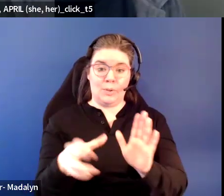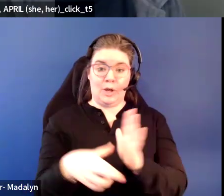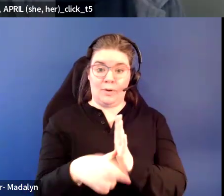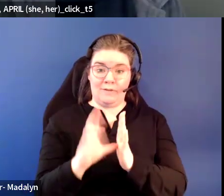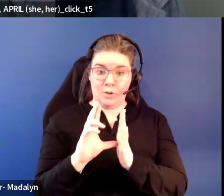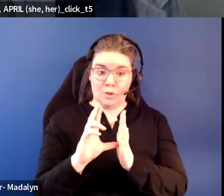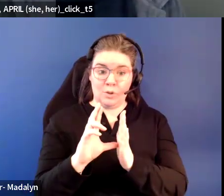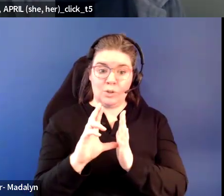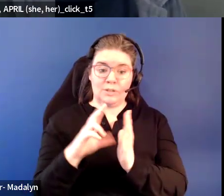Sierra Royster, APRIL (she, her): facilities.